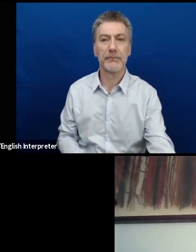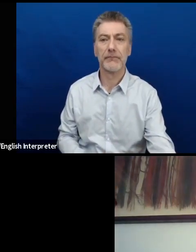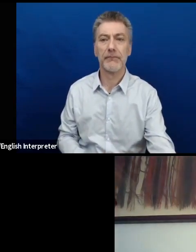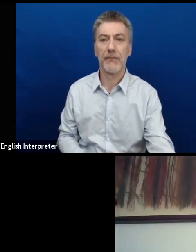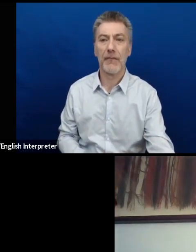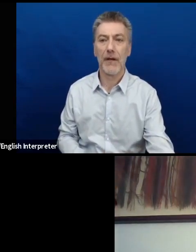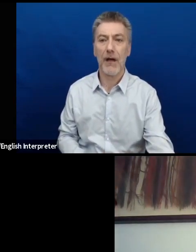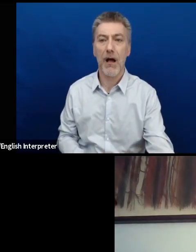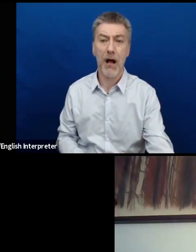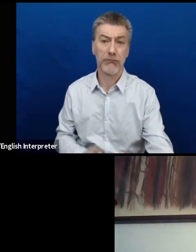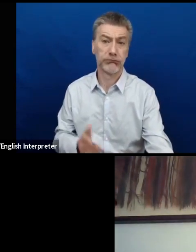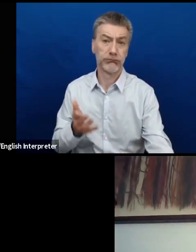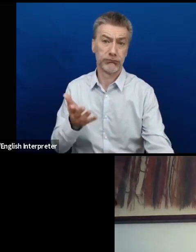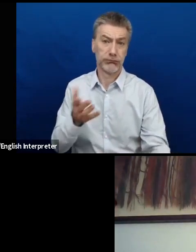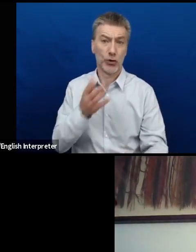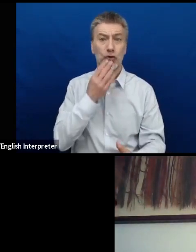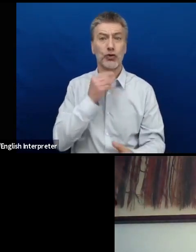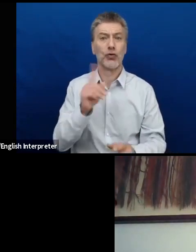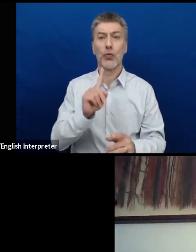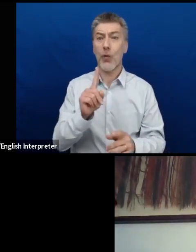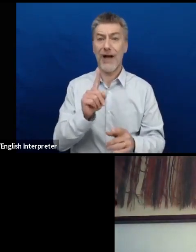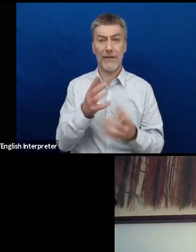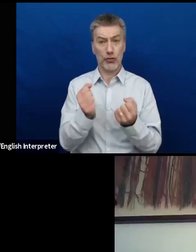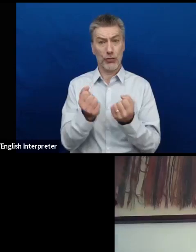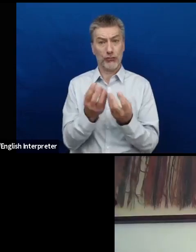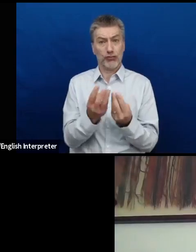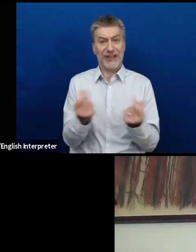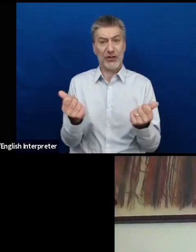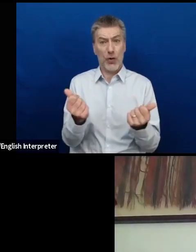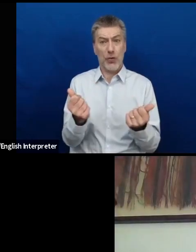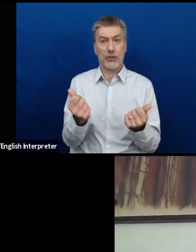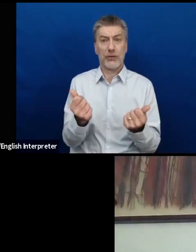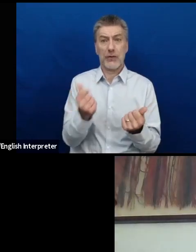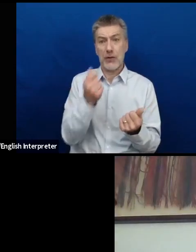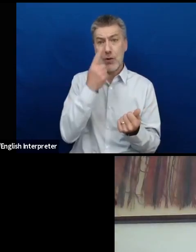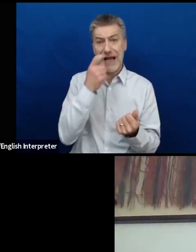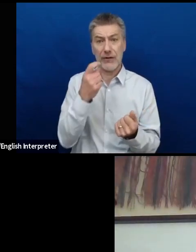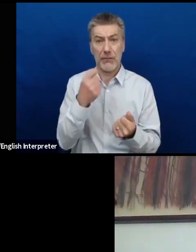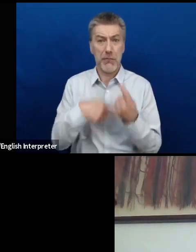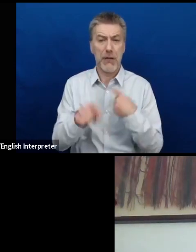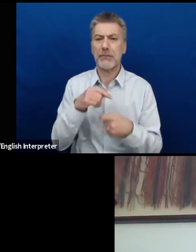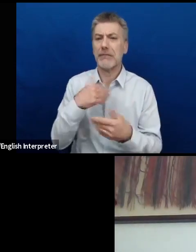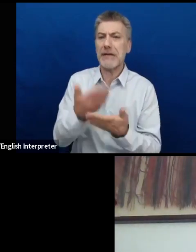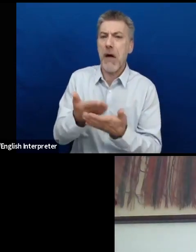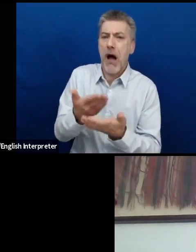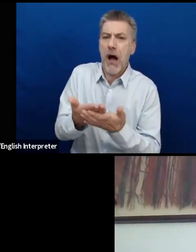alumni from LSE social policy department based in France. They